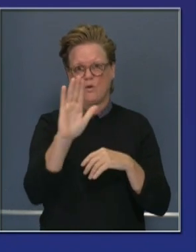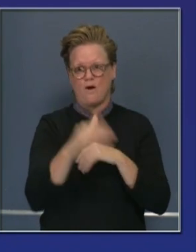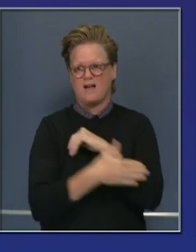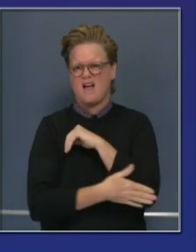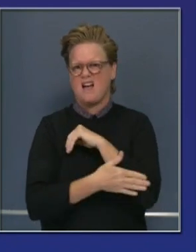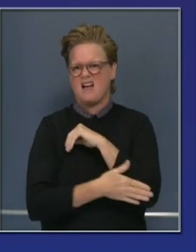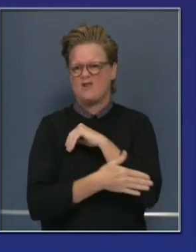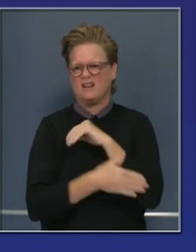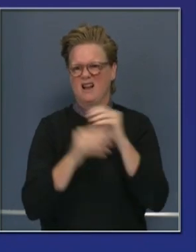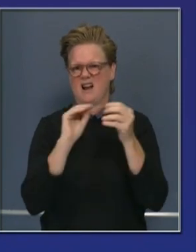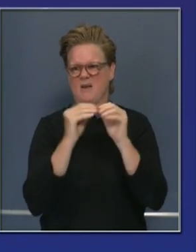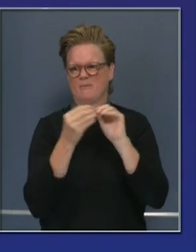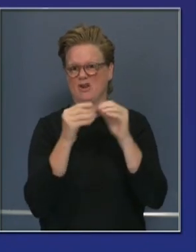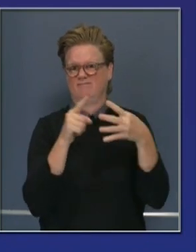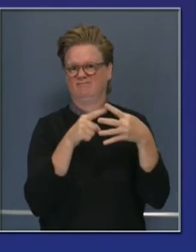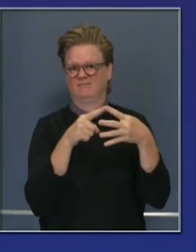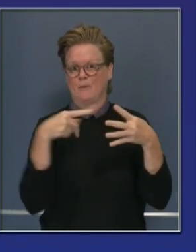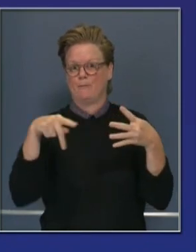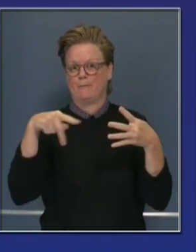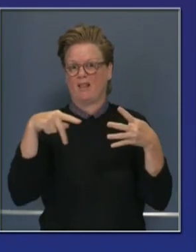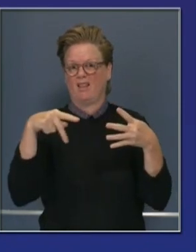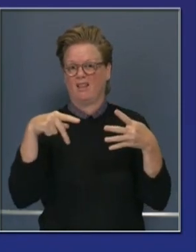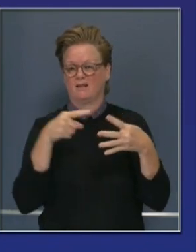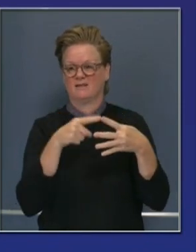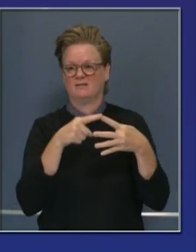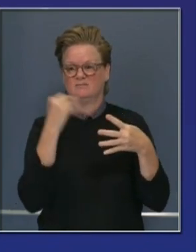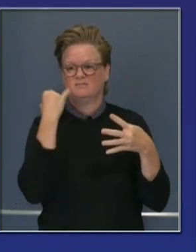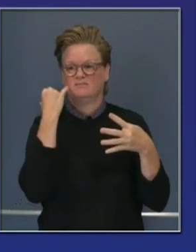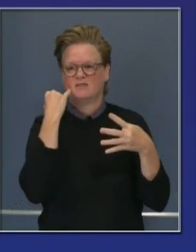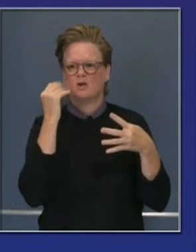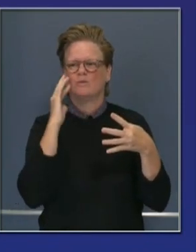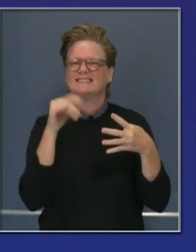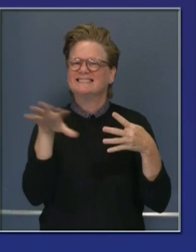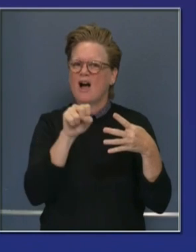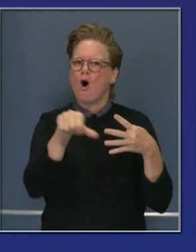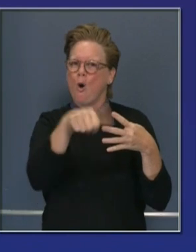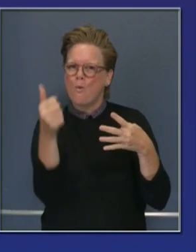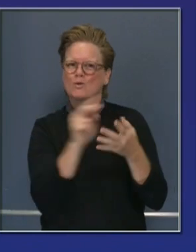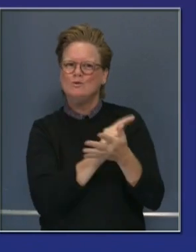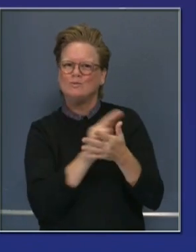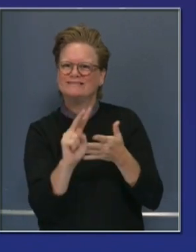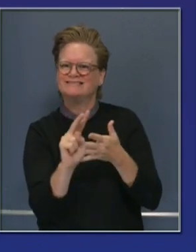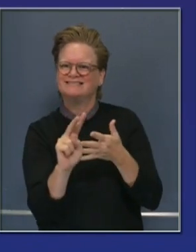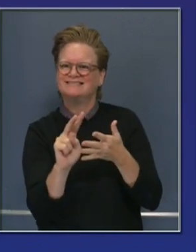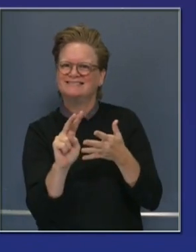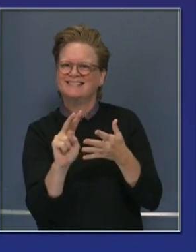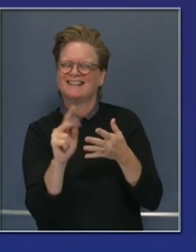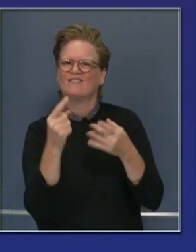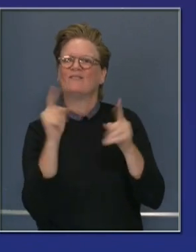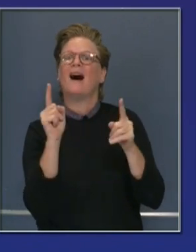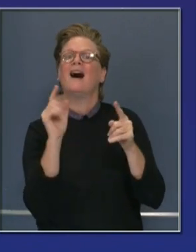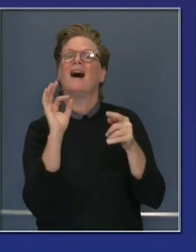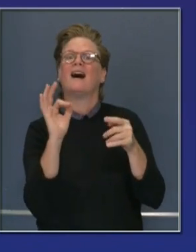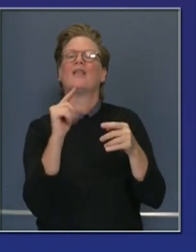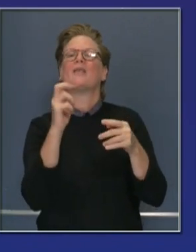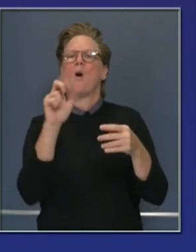IF YOU ARE ASSIGNED A TIERS'S , YOU SHOULD EXPECT TO BE IN THAT TIERS FOR AT LEAST THREE WEEKS.